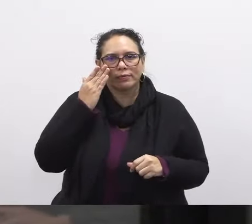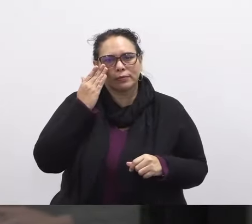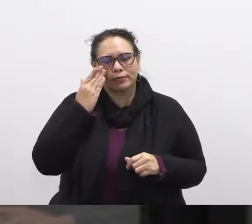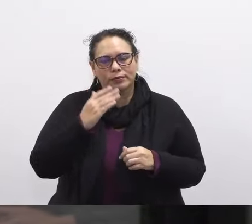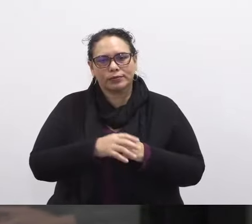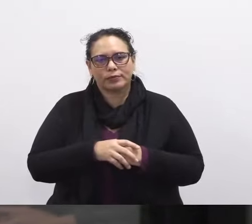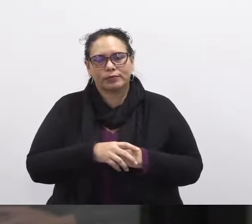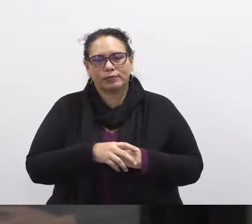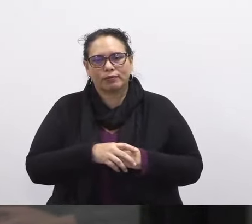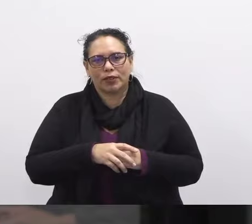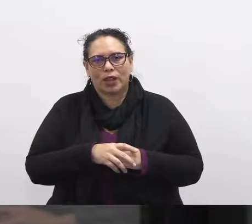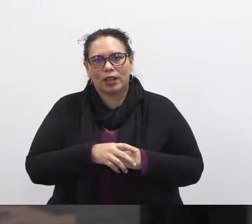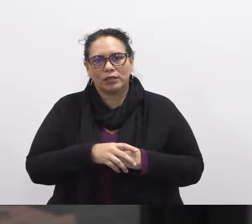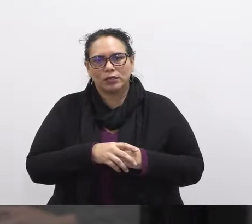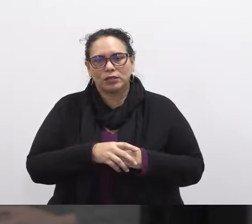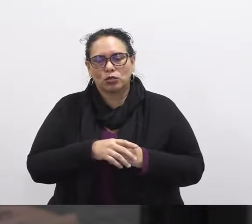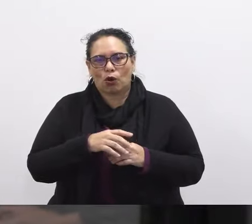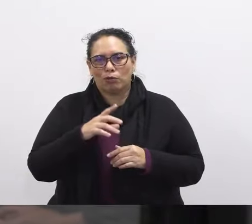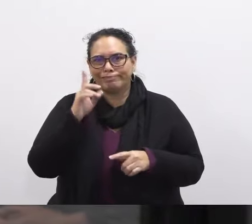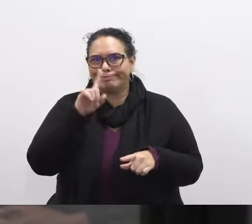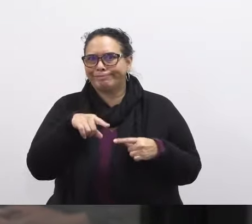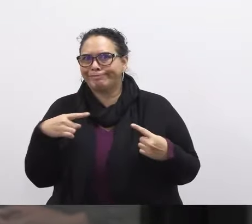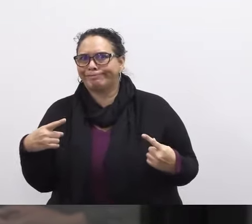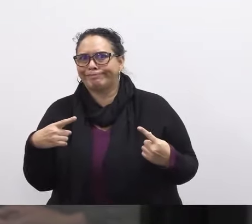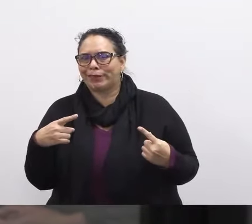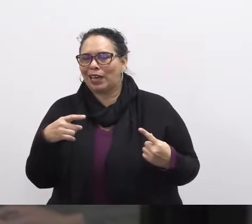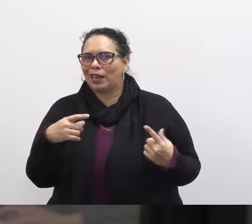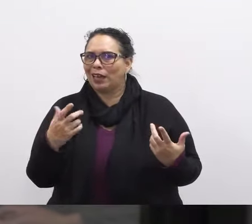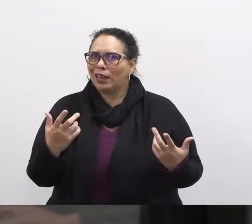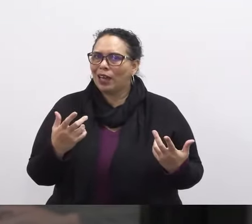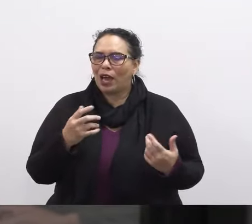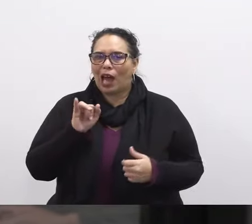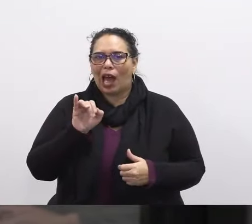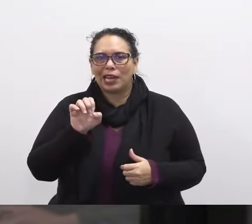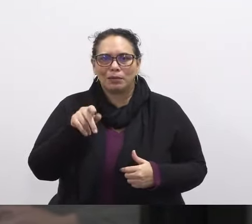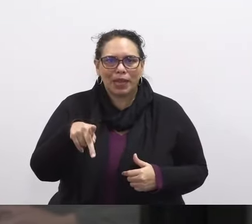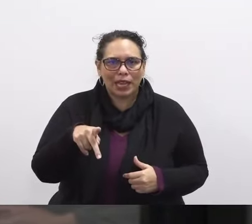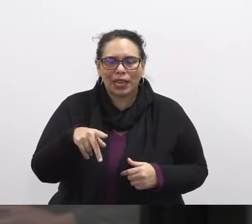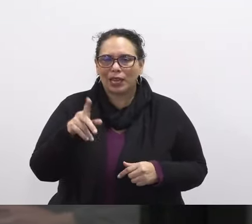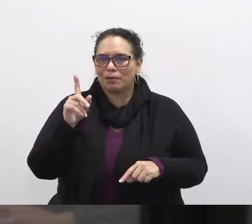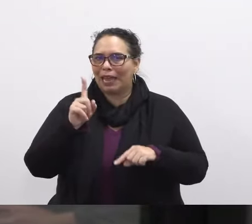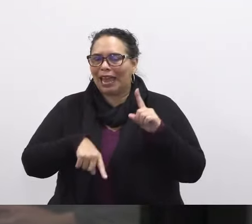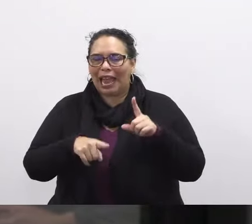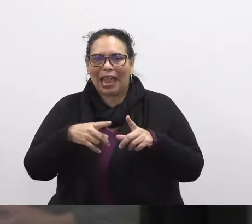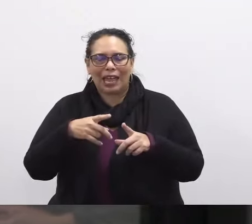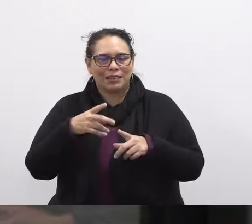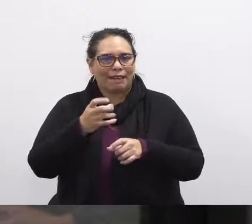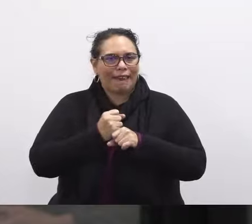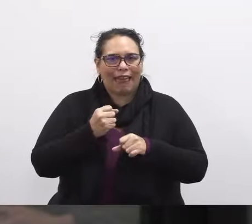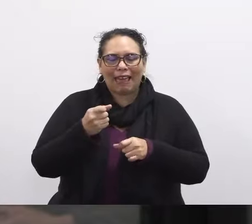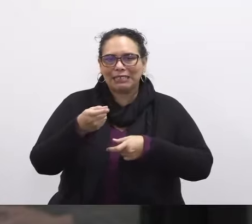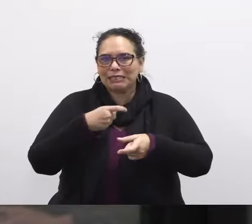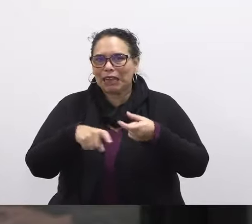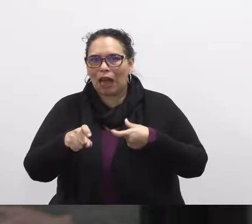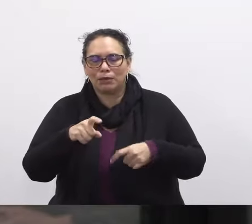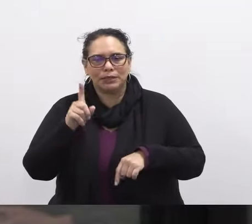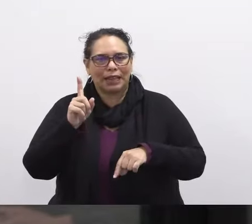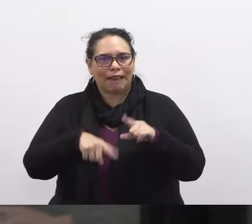So, they're outta compliance of IEPs because they can't get subs, they can't get the aids to come in,